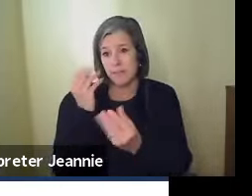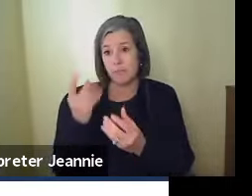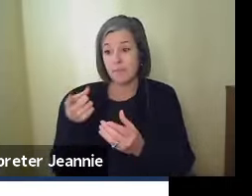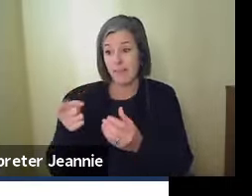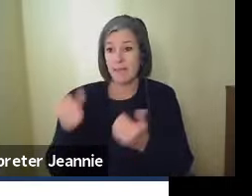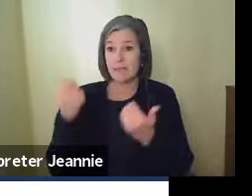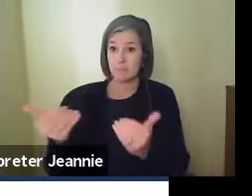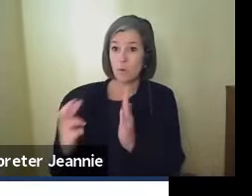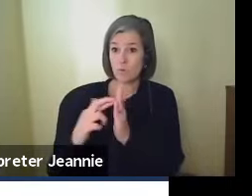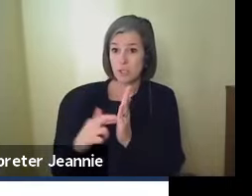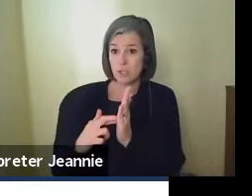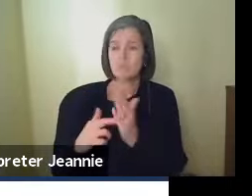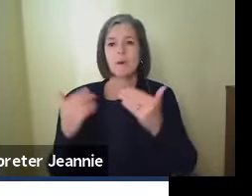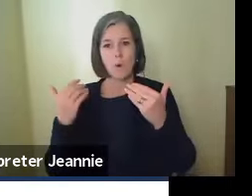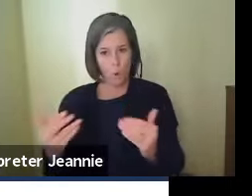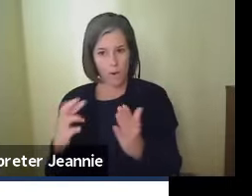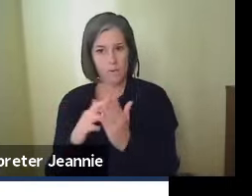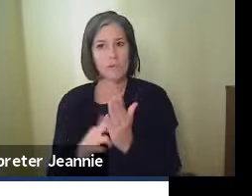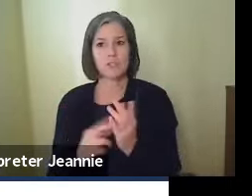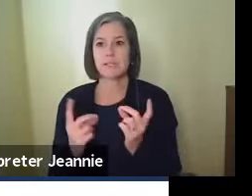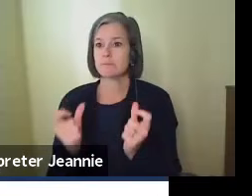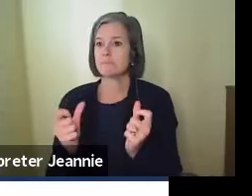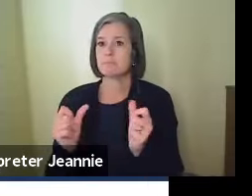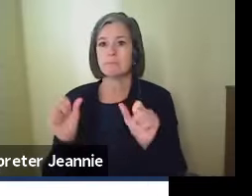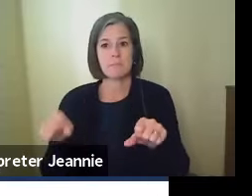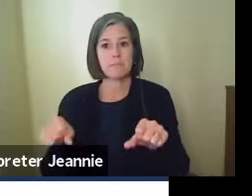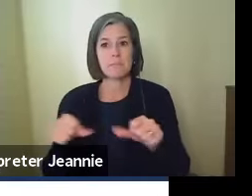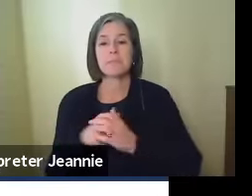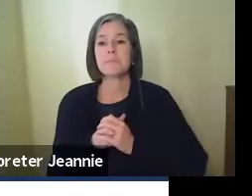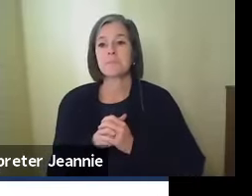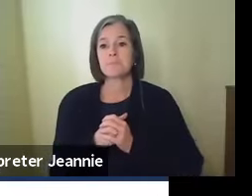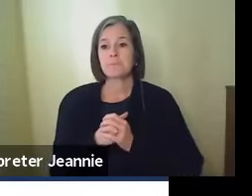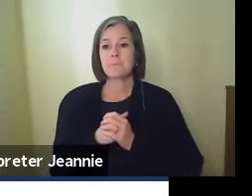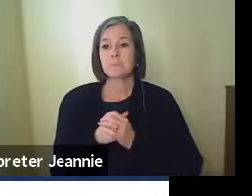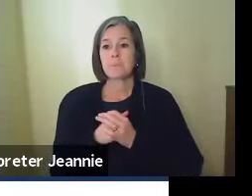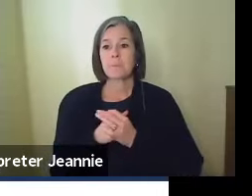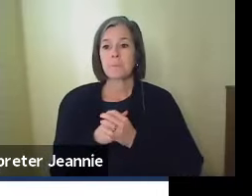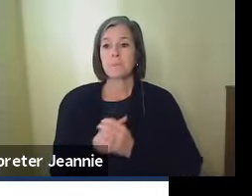go ahead and register as soon as they can. One of the things that is impeding